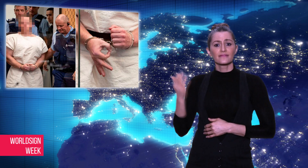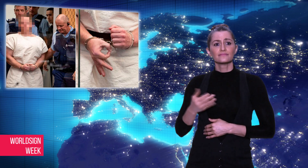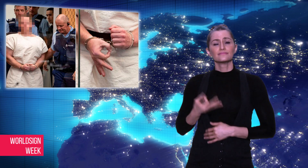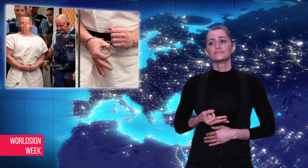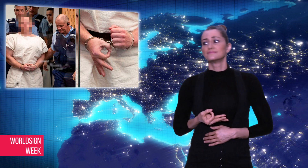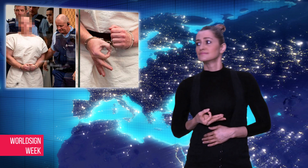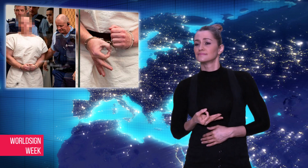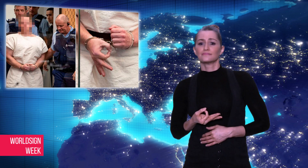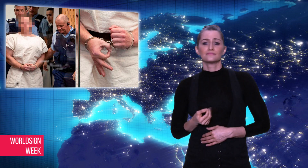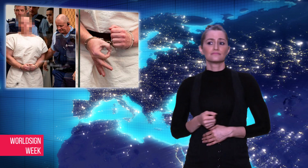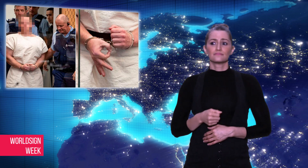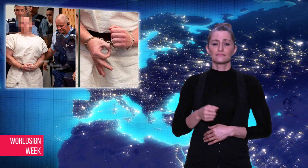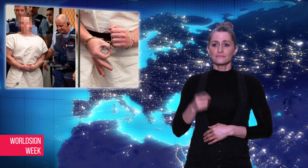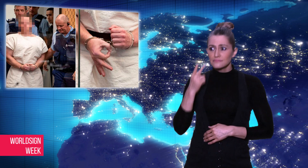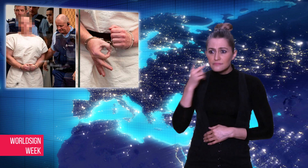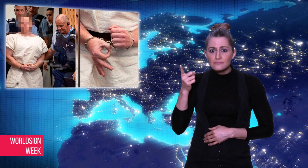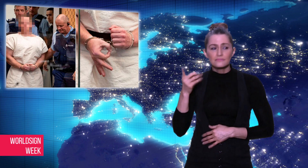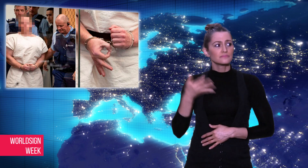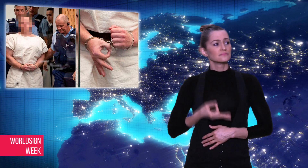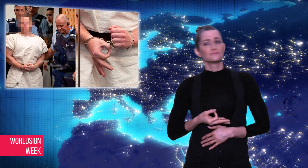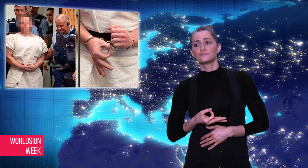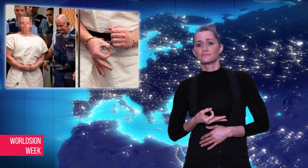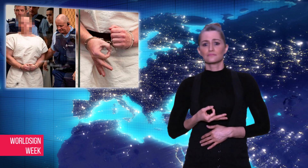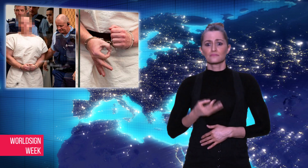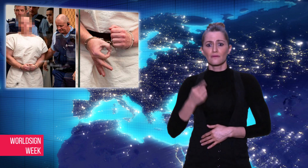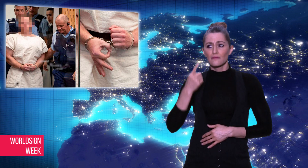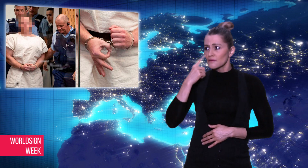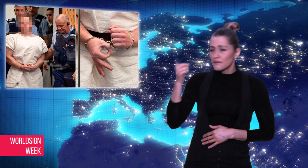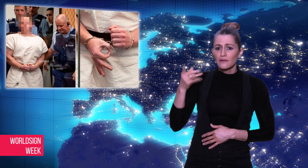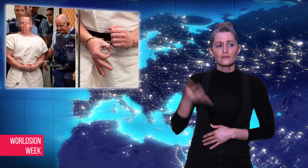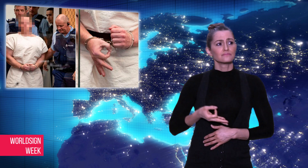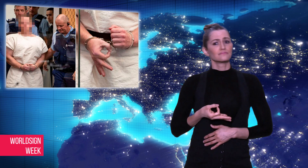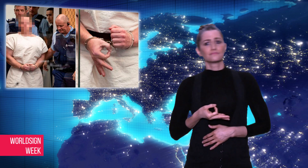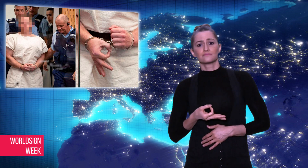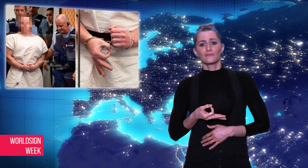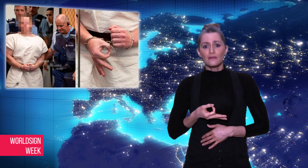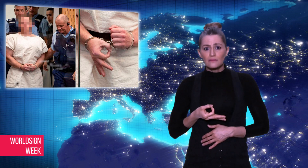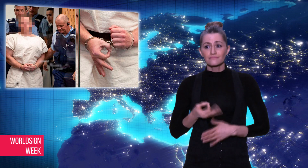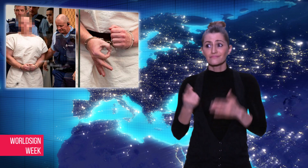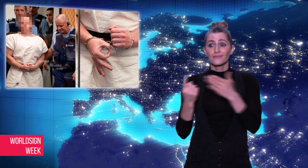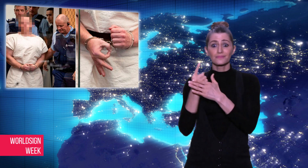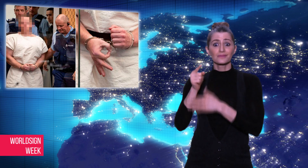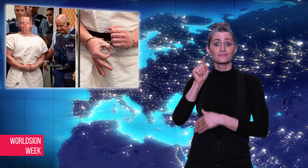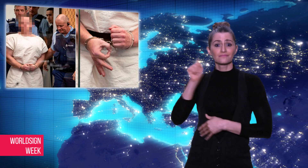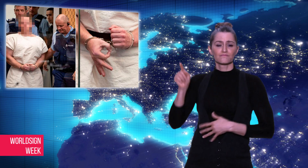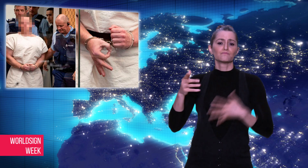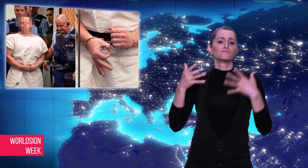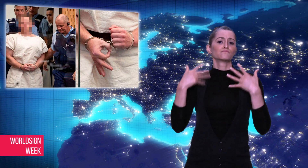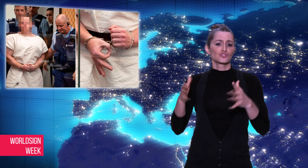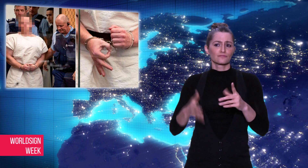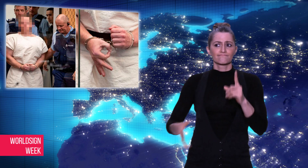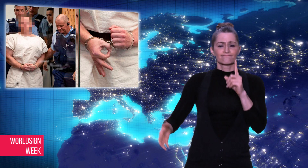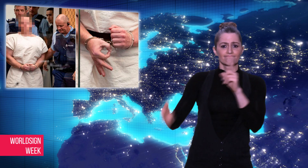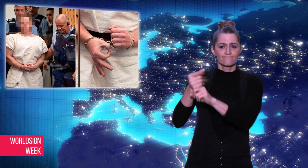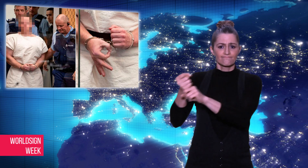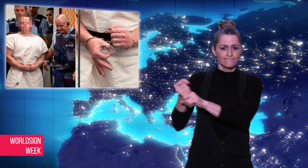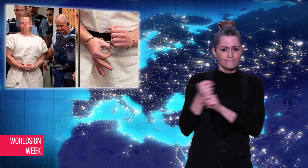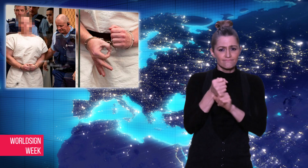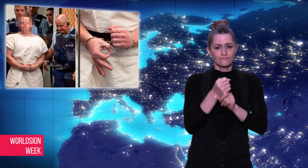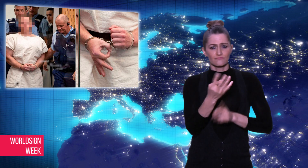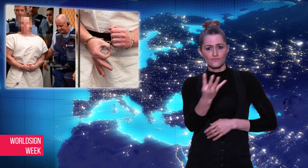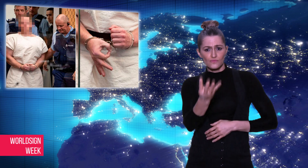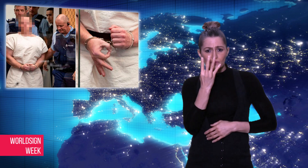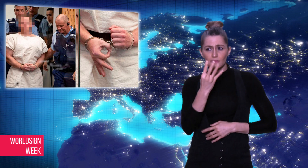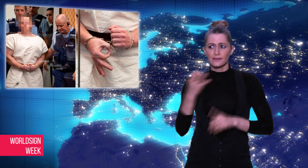arrested for displaying the gesture, but they